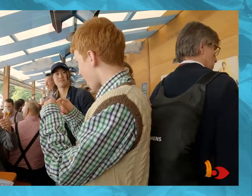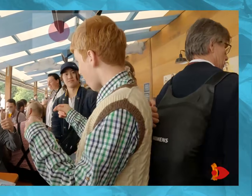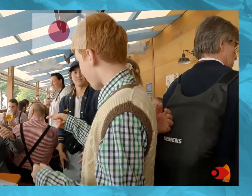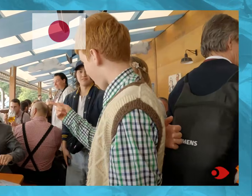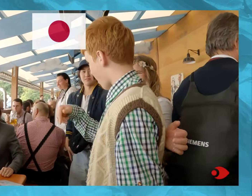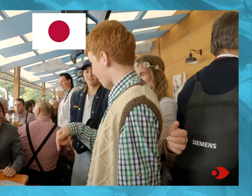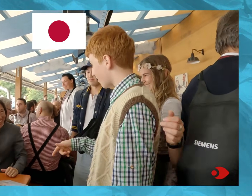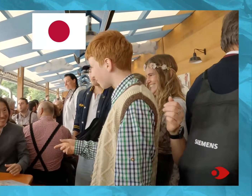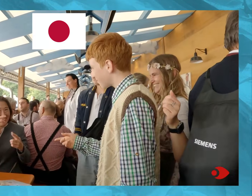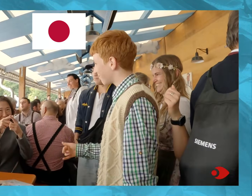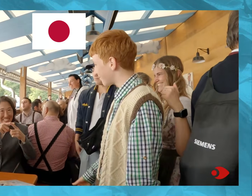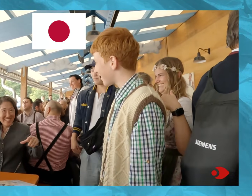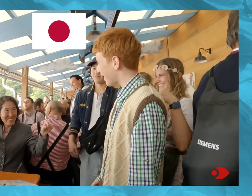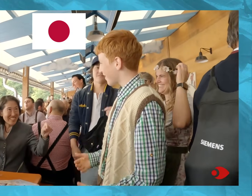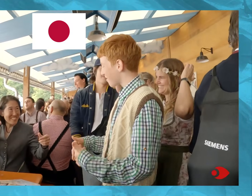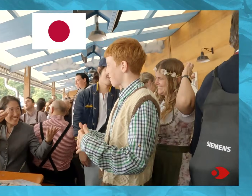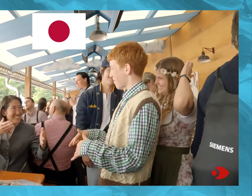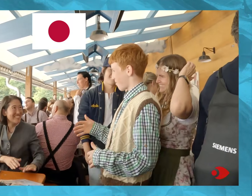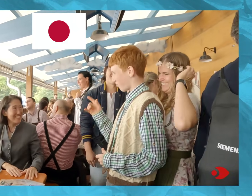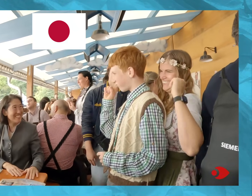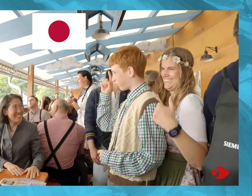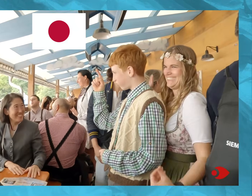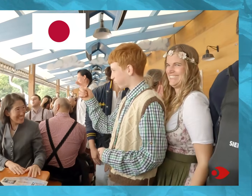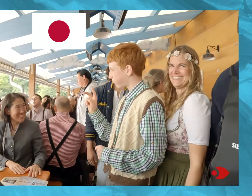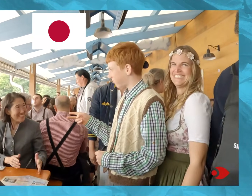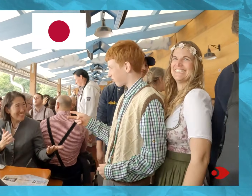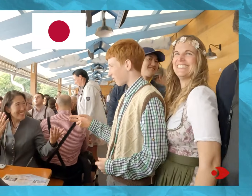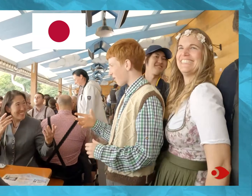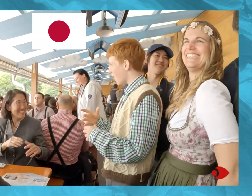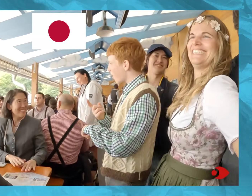You are from Japan, right? - Ja, aus Japan. Wow, that's quite far.